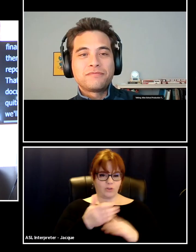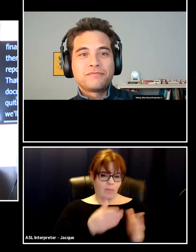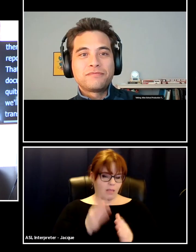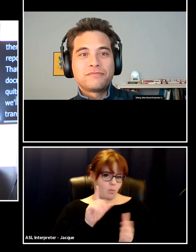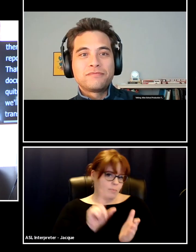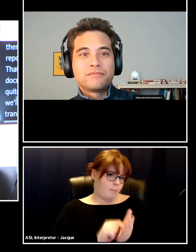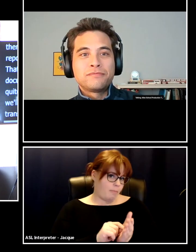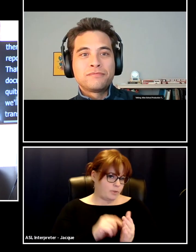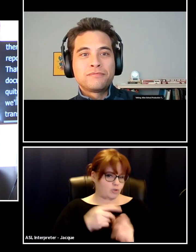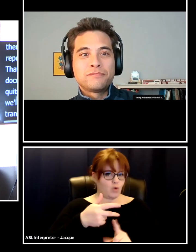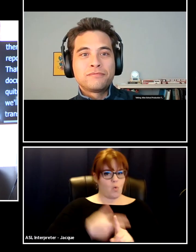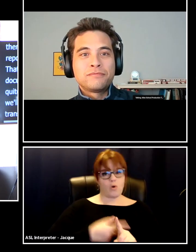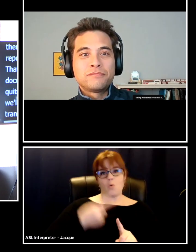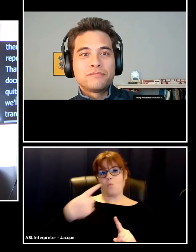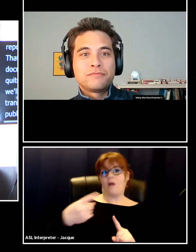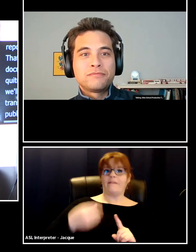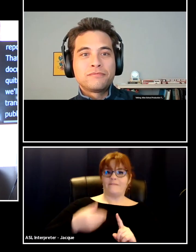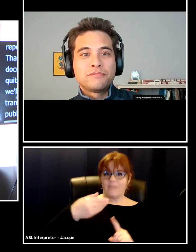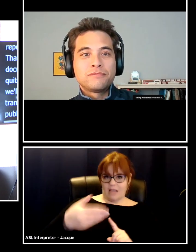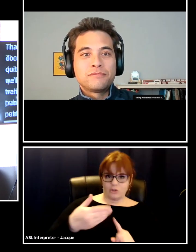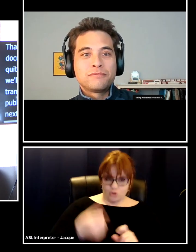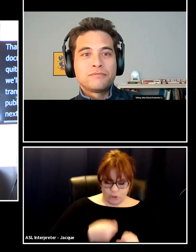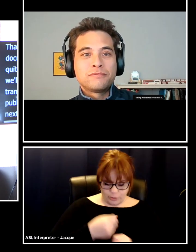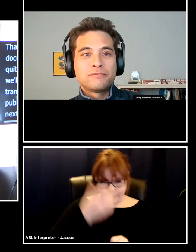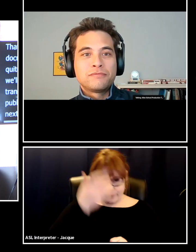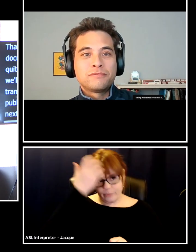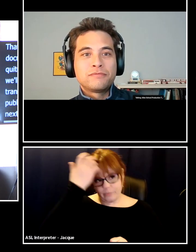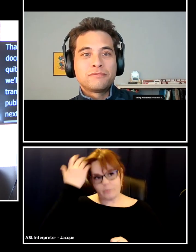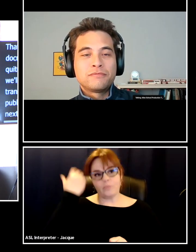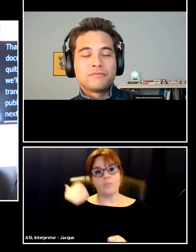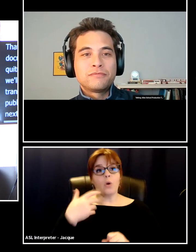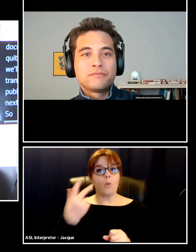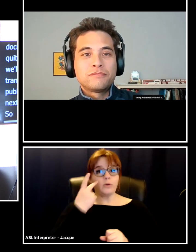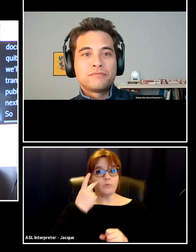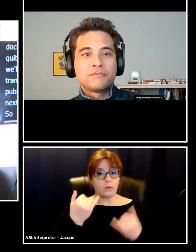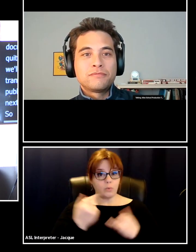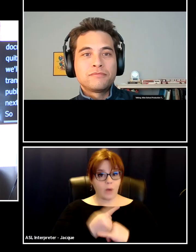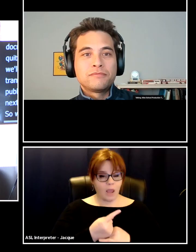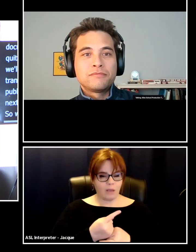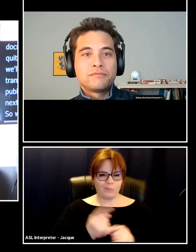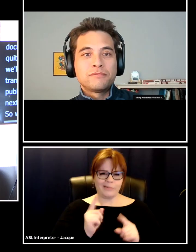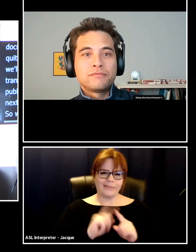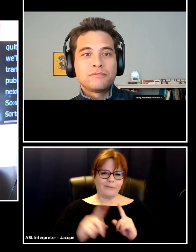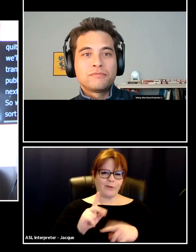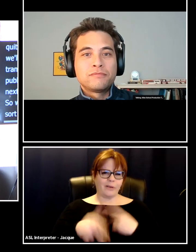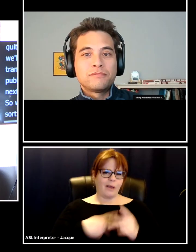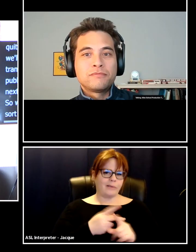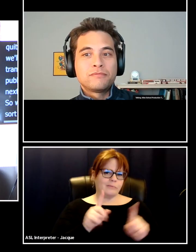1 of next year. Um, so what you saw today was sort of uh different types of test analyses and